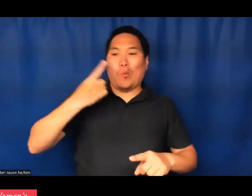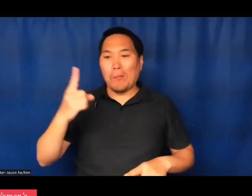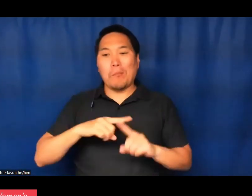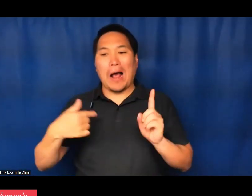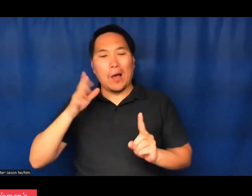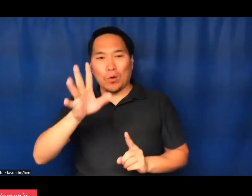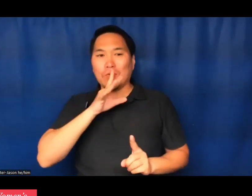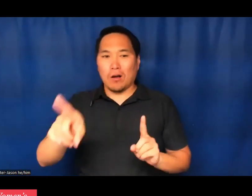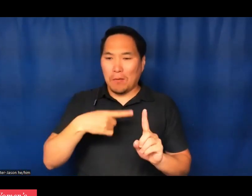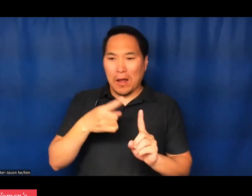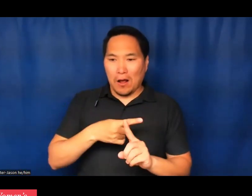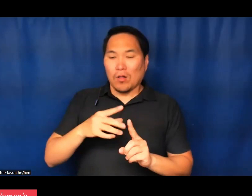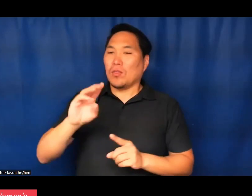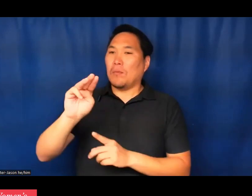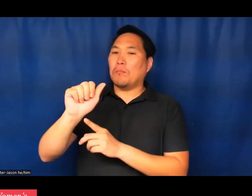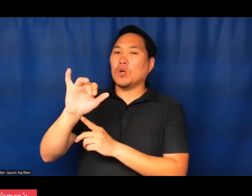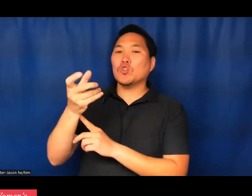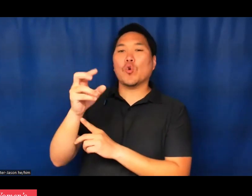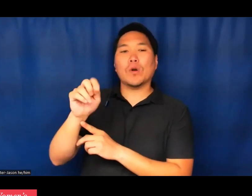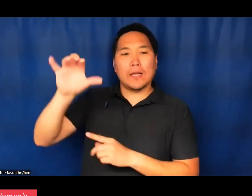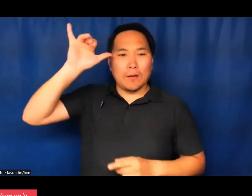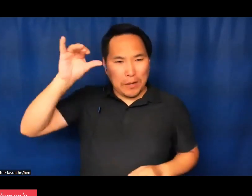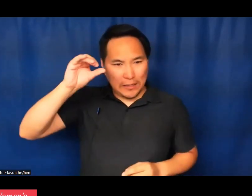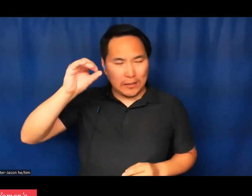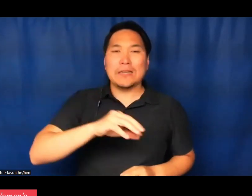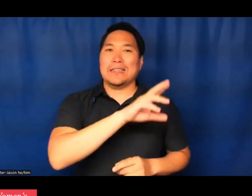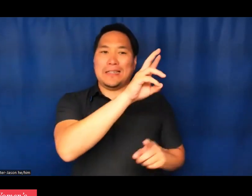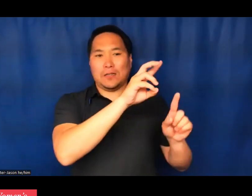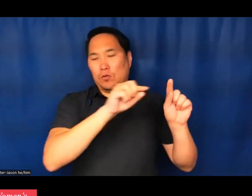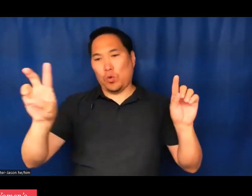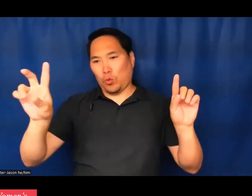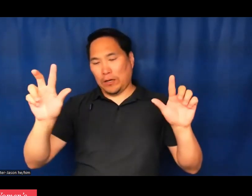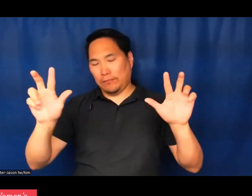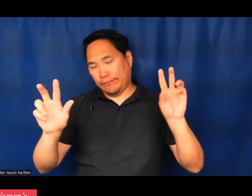majority opinion, which was a 6-3 opinion overruling.